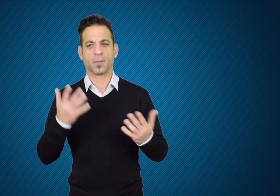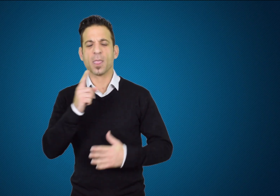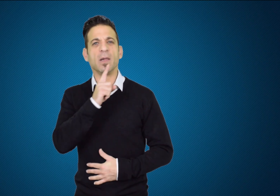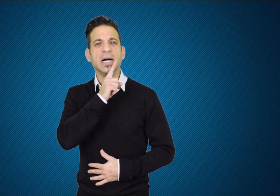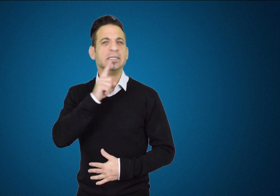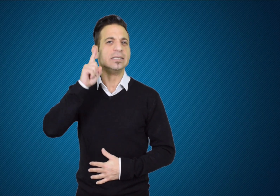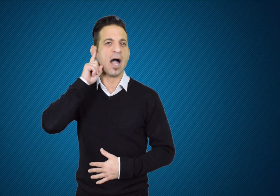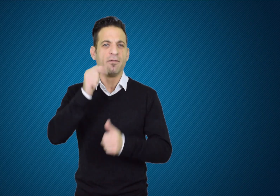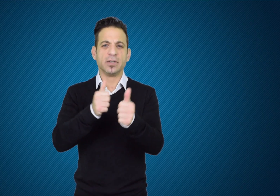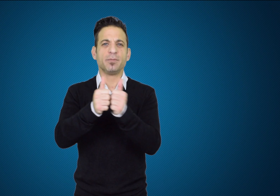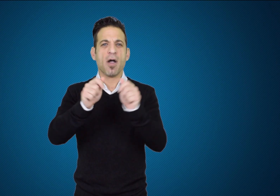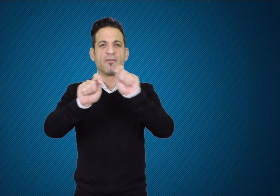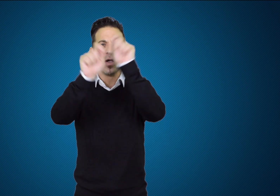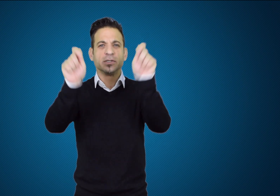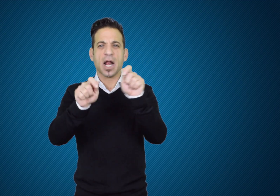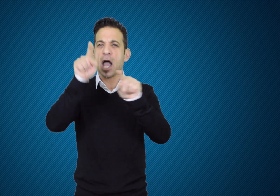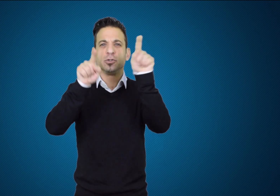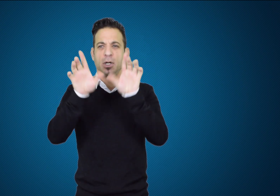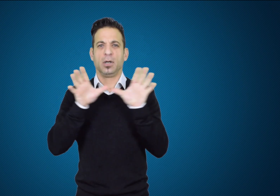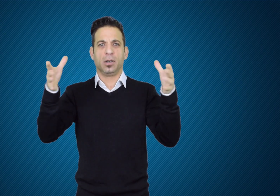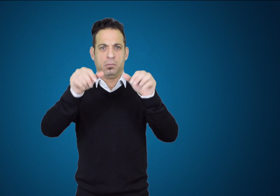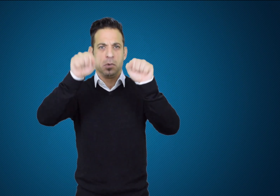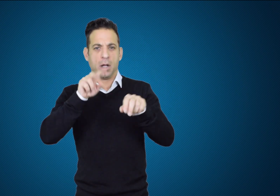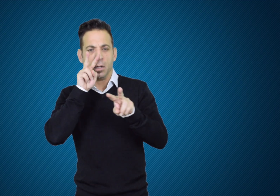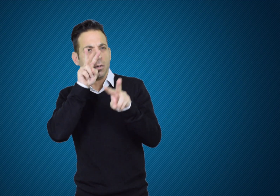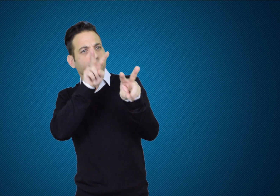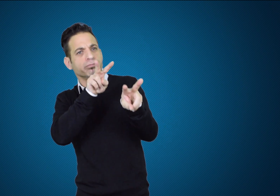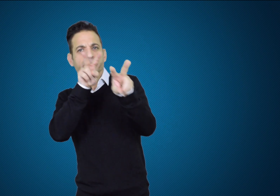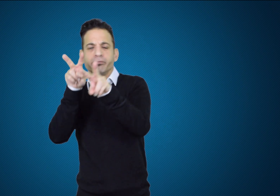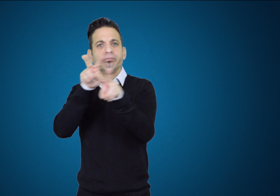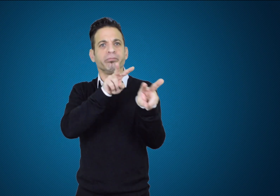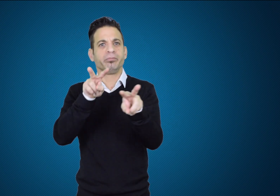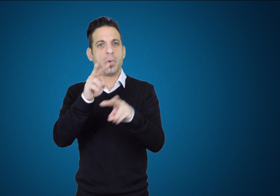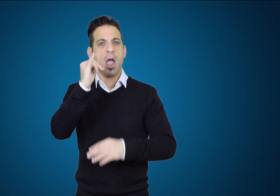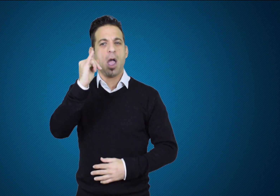Until now past presidents of Deaf Sports Federations could observe